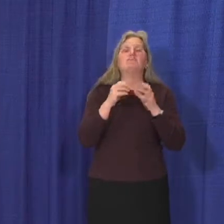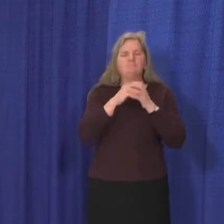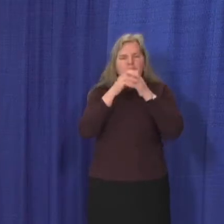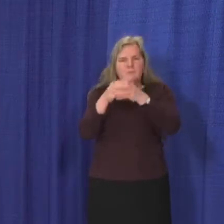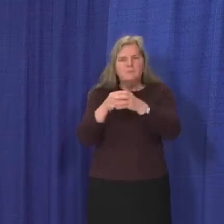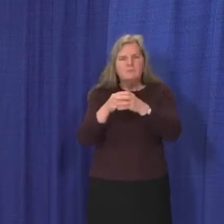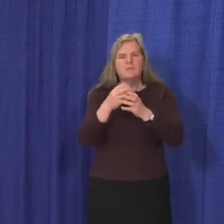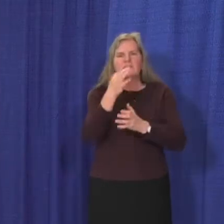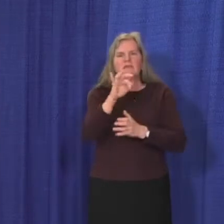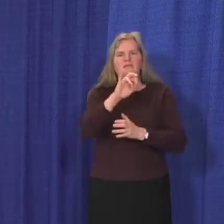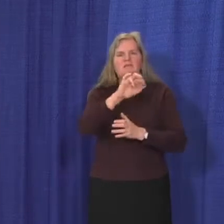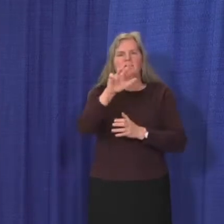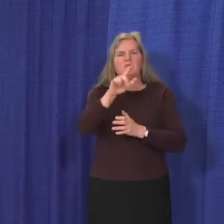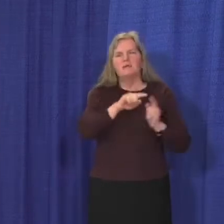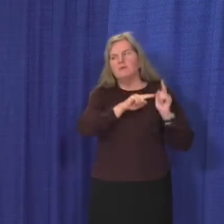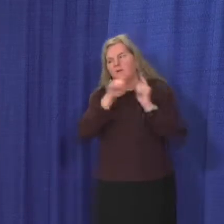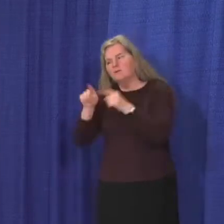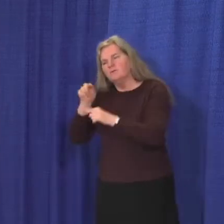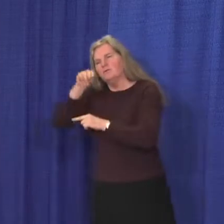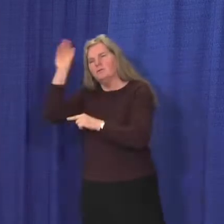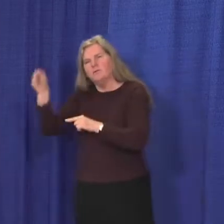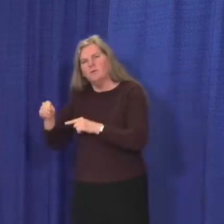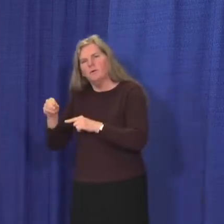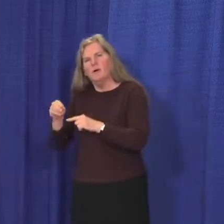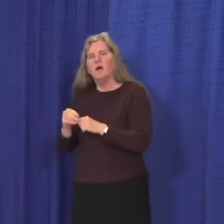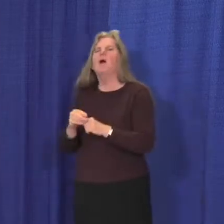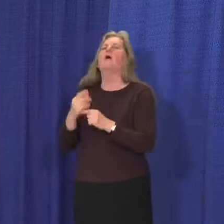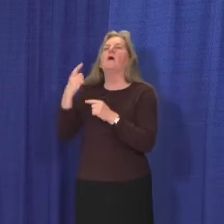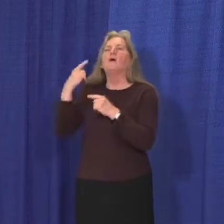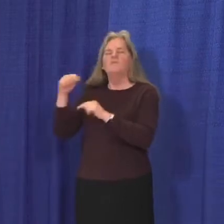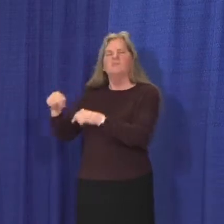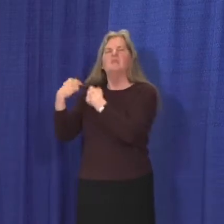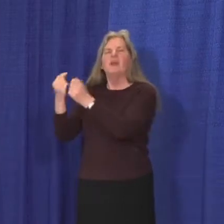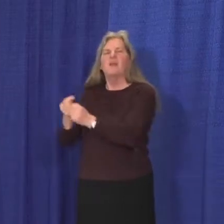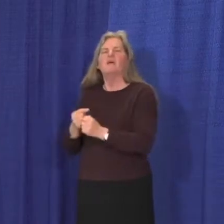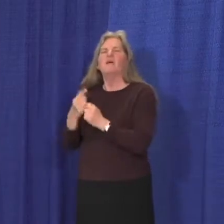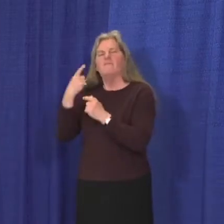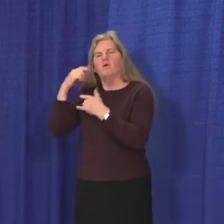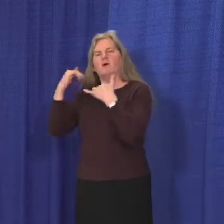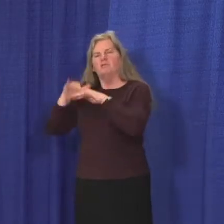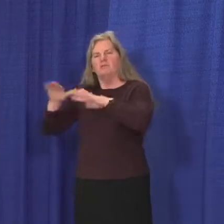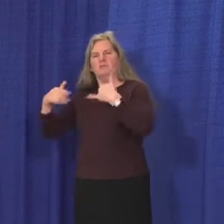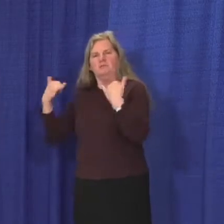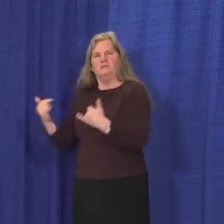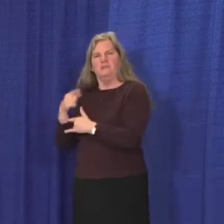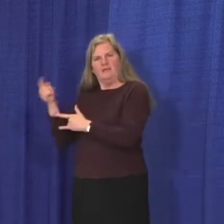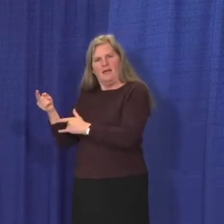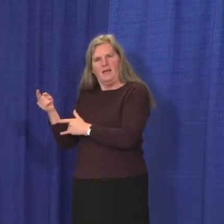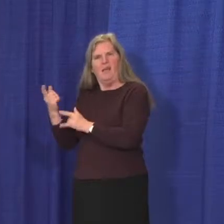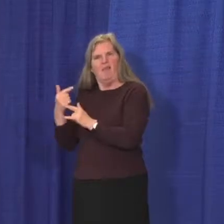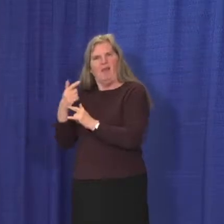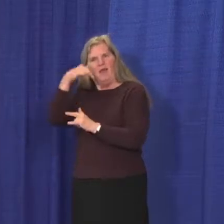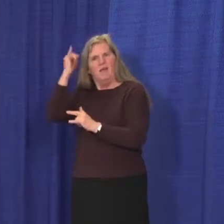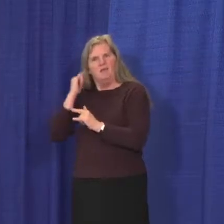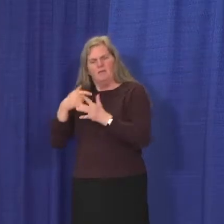leaders who travelled in 1973 to Ottawa to present together today for our children tomorrow which